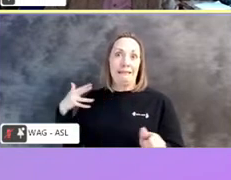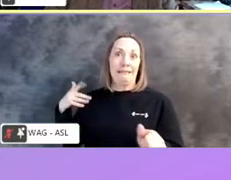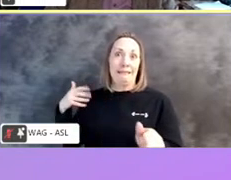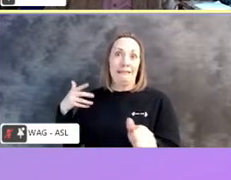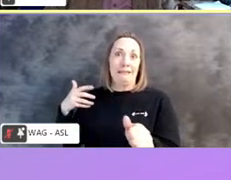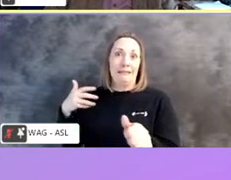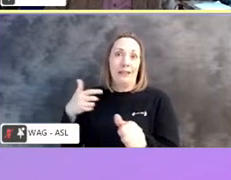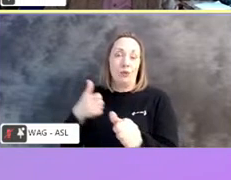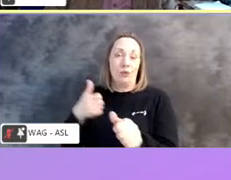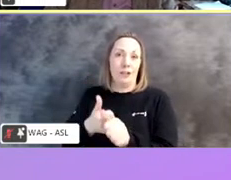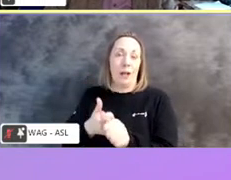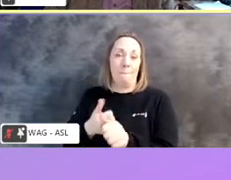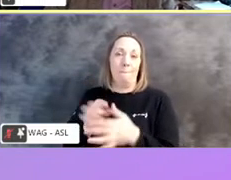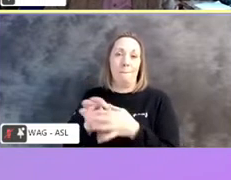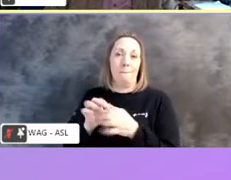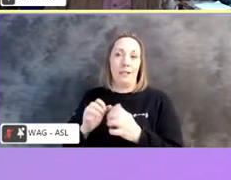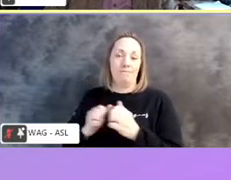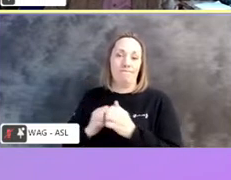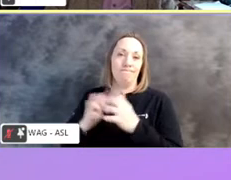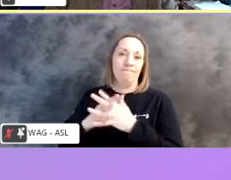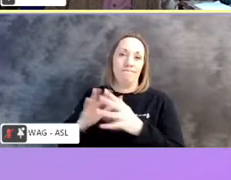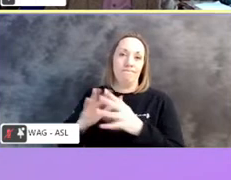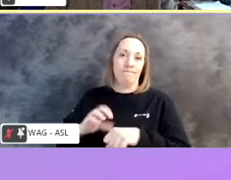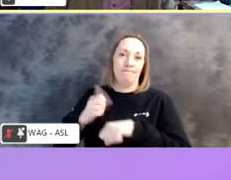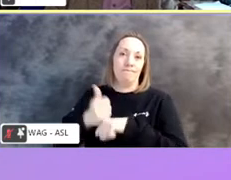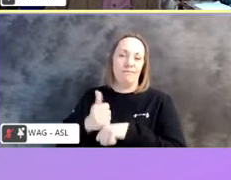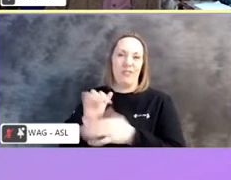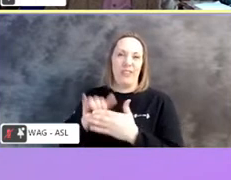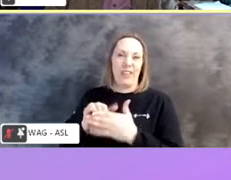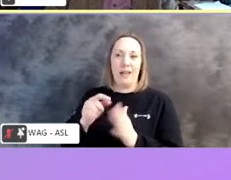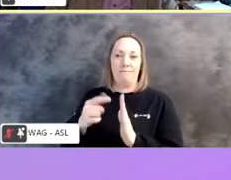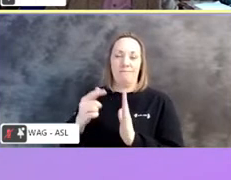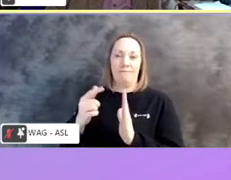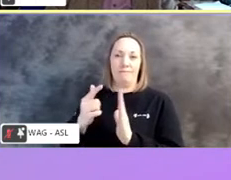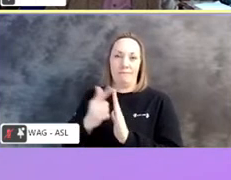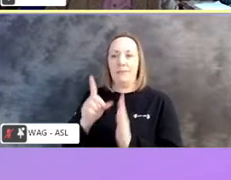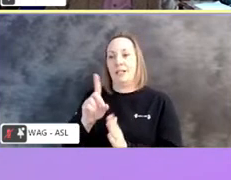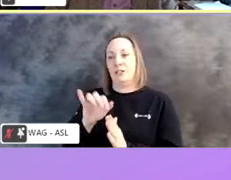late last year. Completing our monitoring for